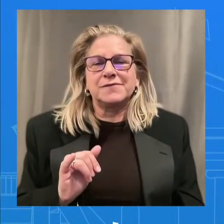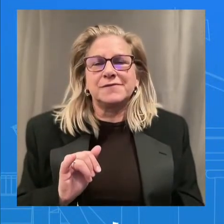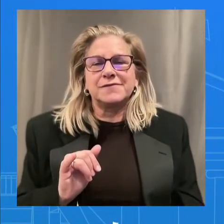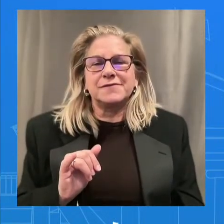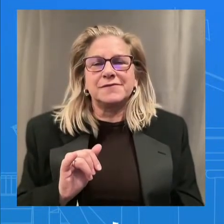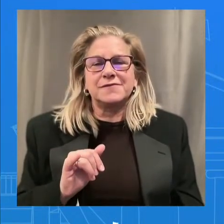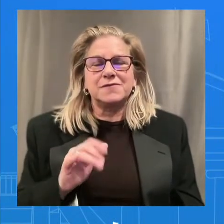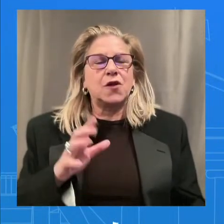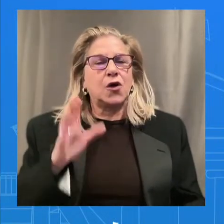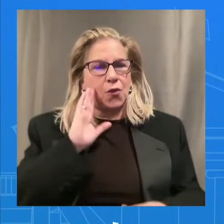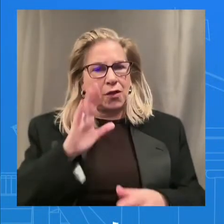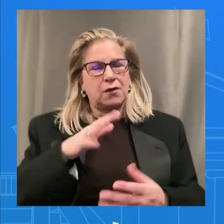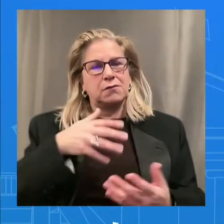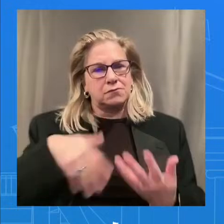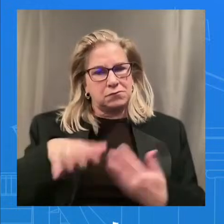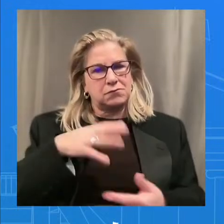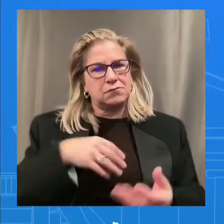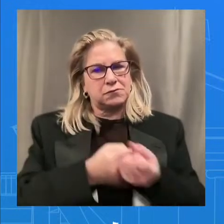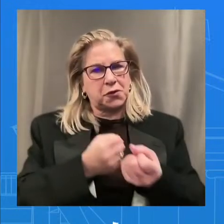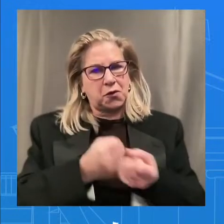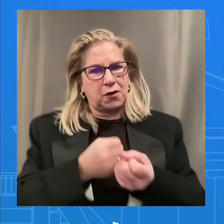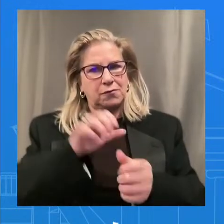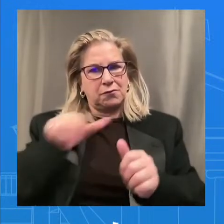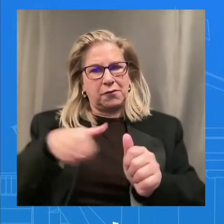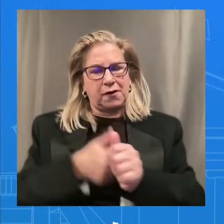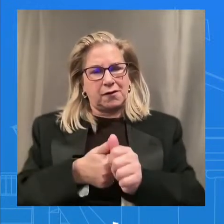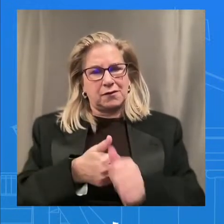that has served more than 50 years,